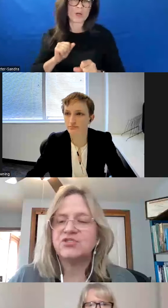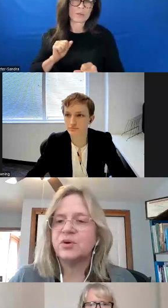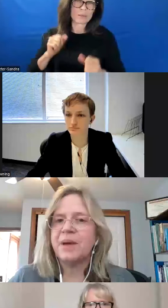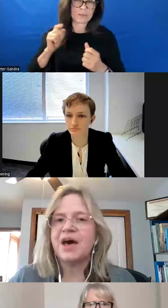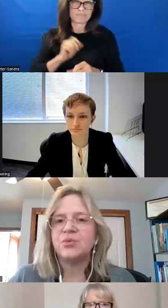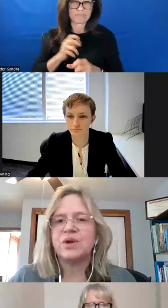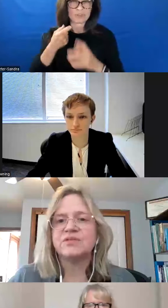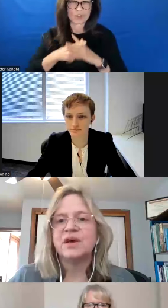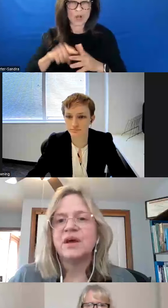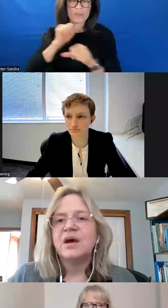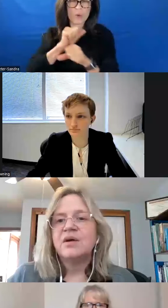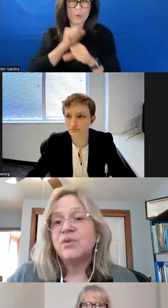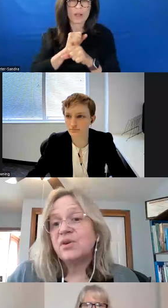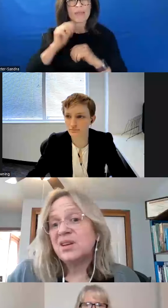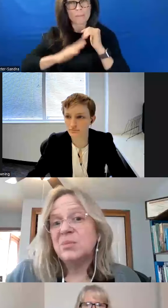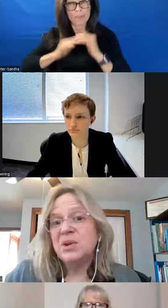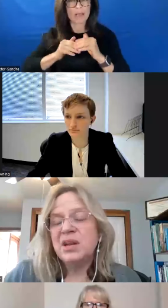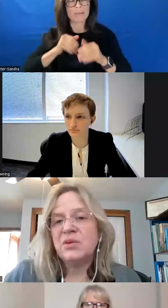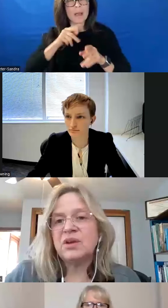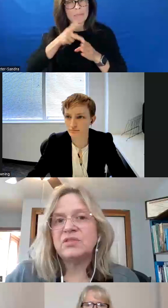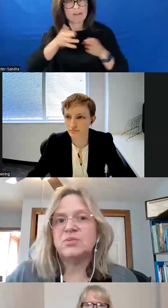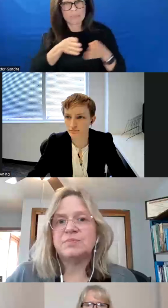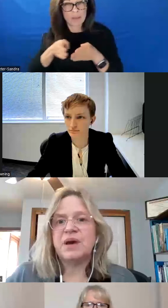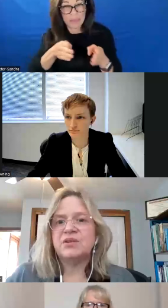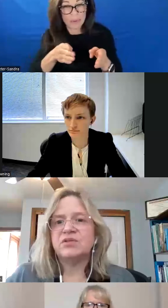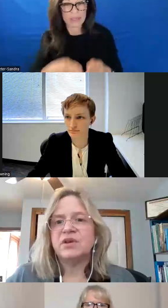PROFESSIONAL PATH WAYS FOR COMMUNITY CRISIS RESPONDERS.